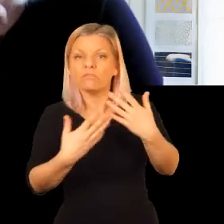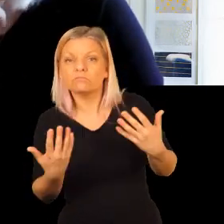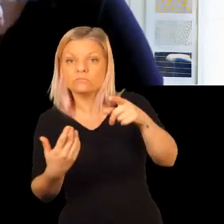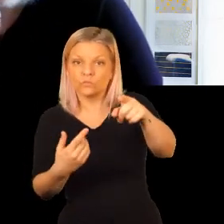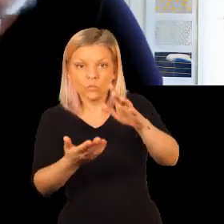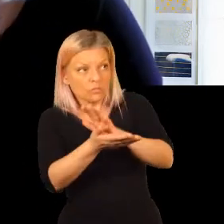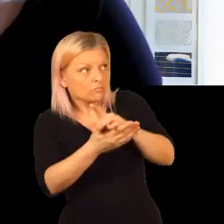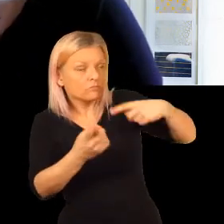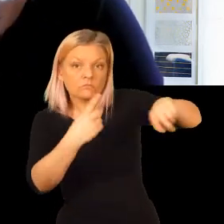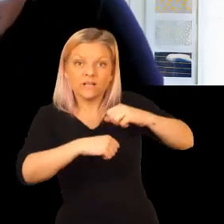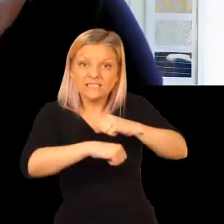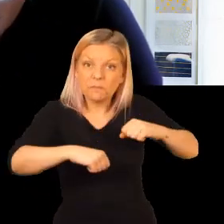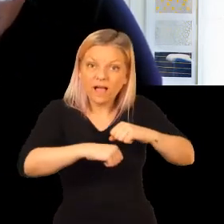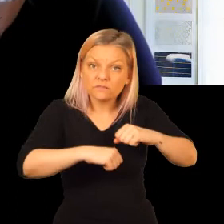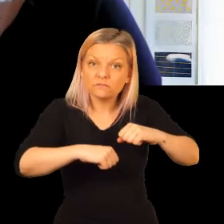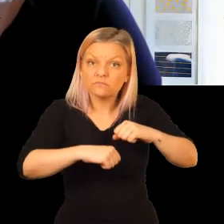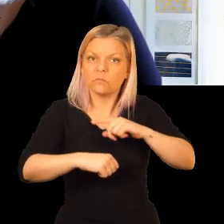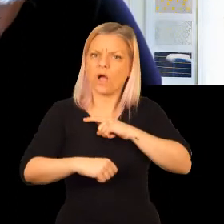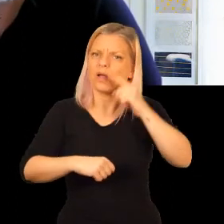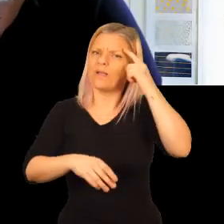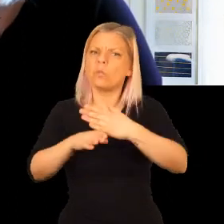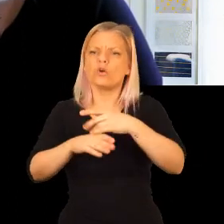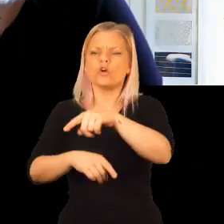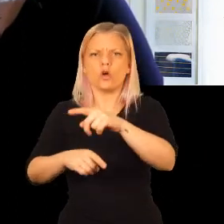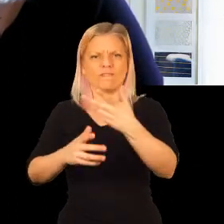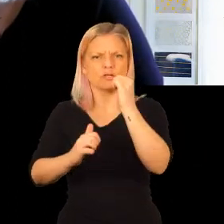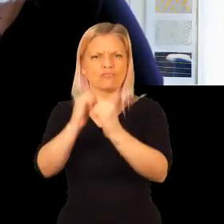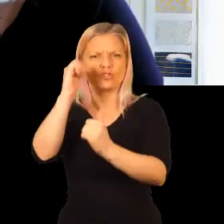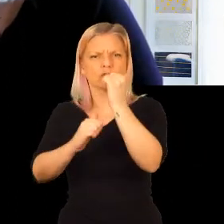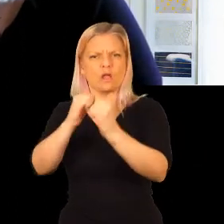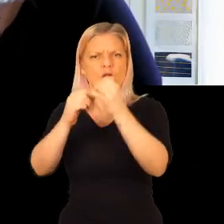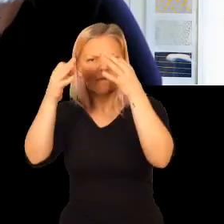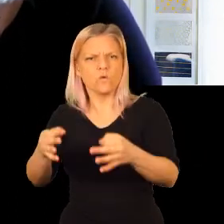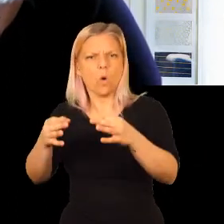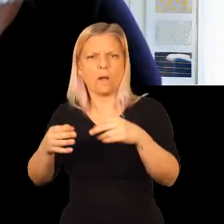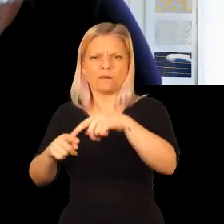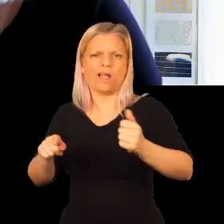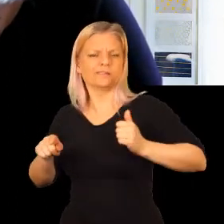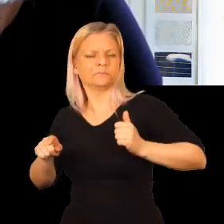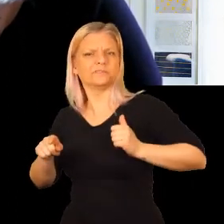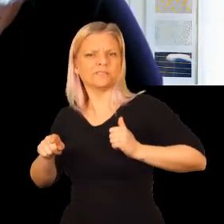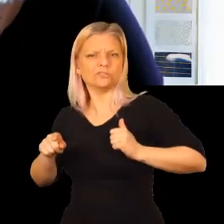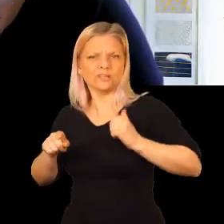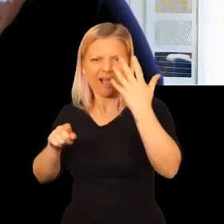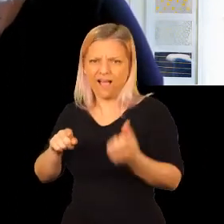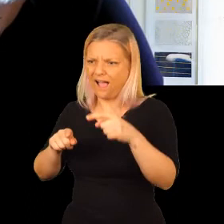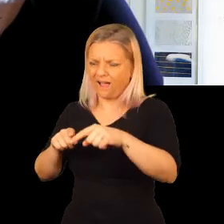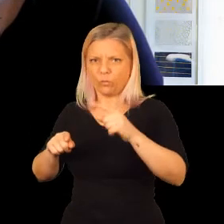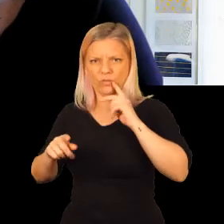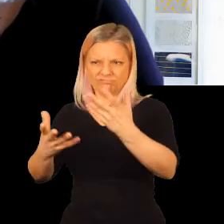feedback and how do we have those kind of spaces because i think work it feels so structured that's